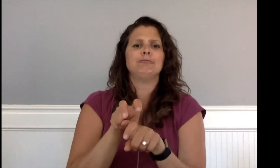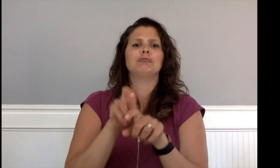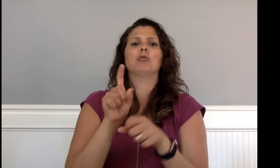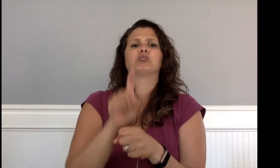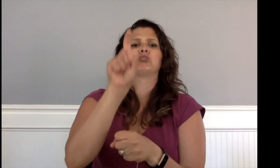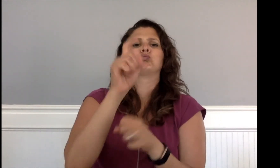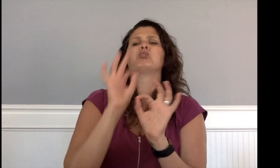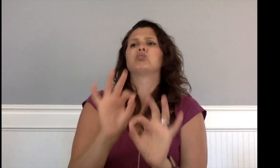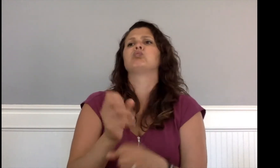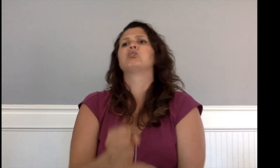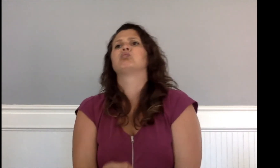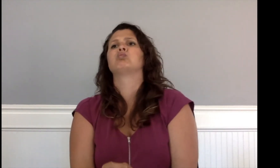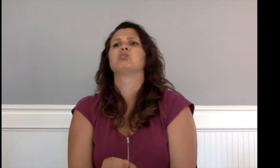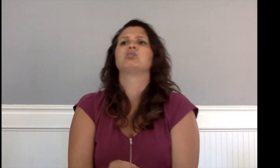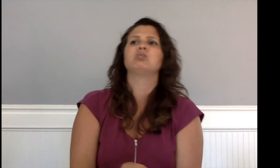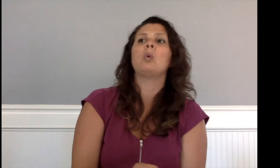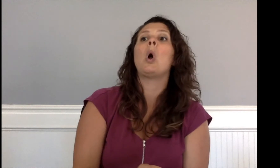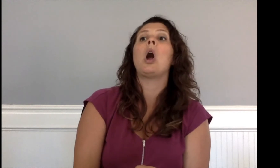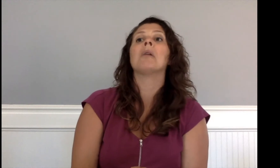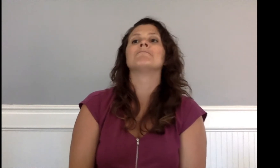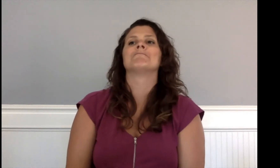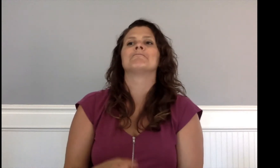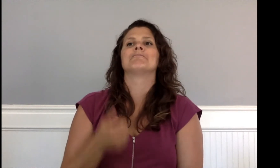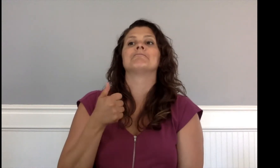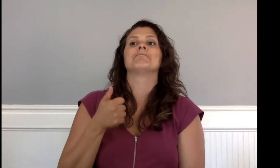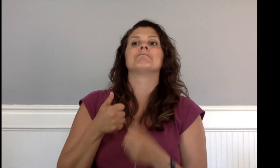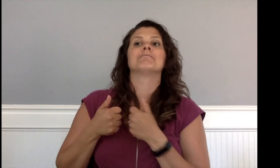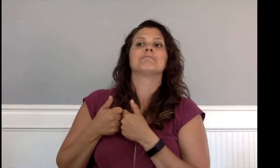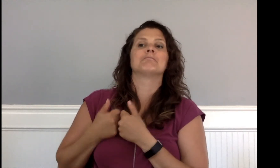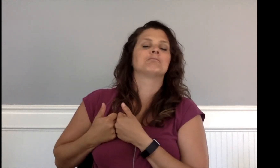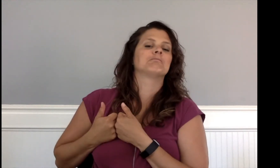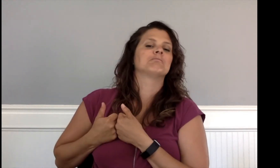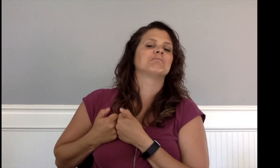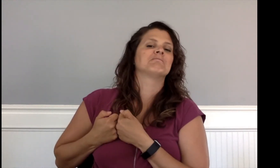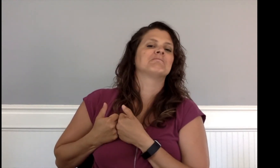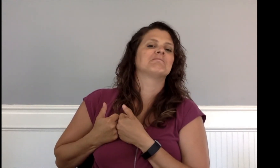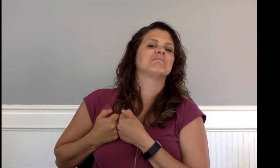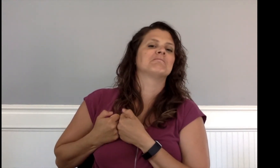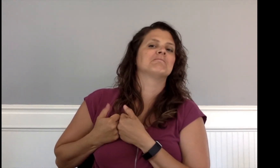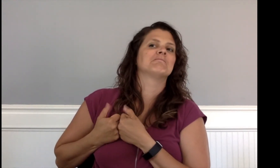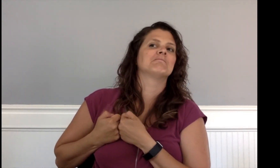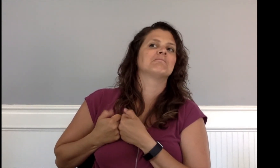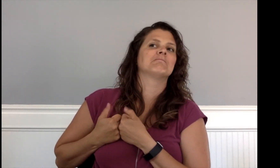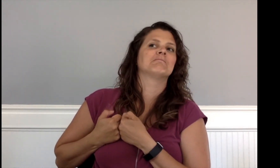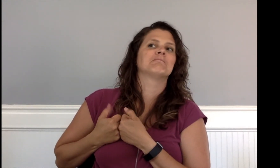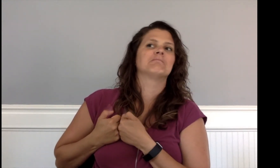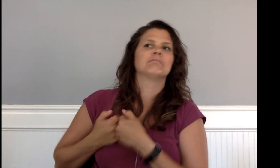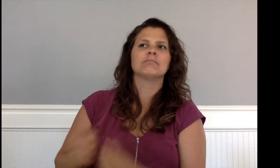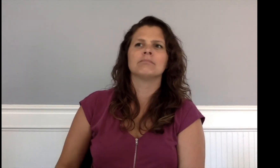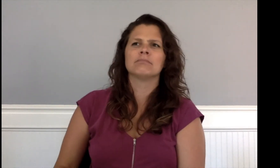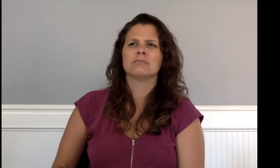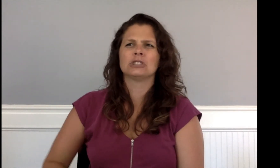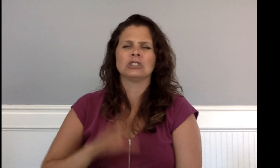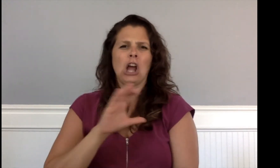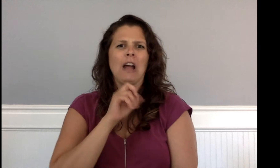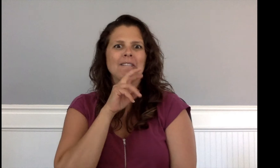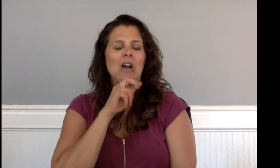Grandpa placed the fishing pole between his knees. Slowly he raised both hands, and with both hands signed the letter A. He brought his knuckles together over his